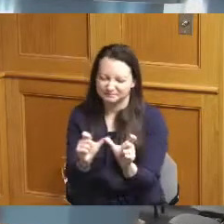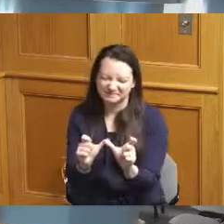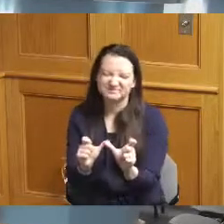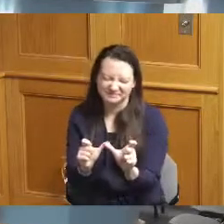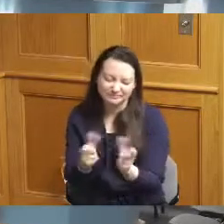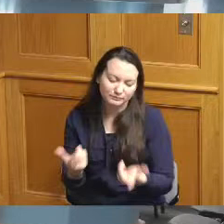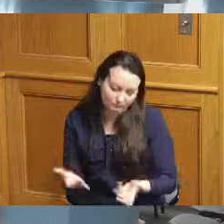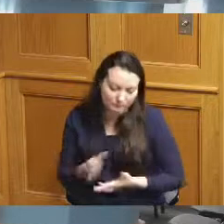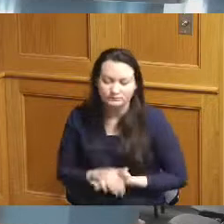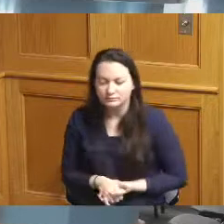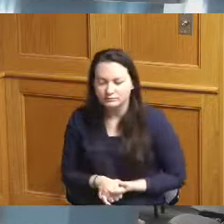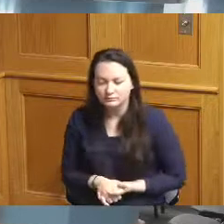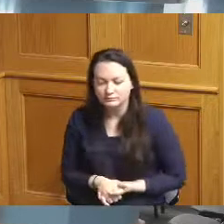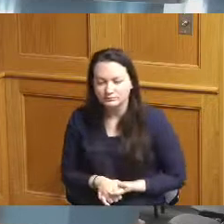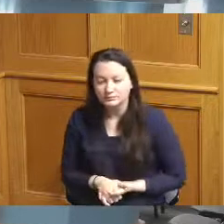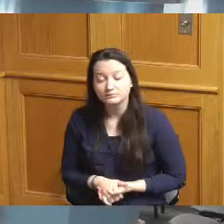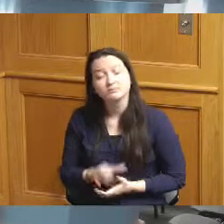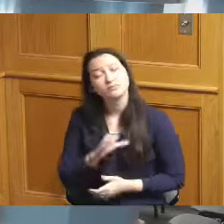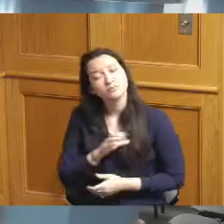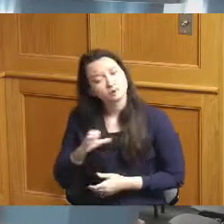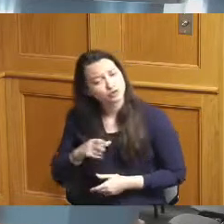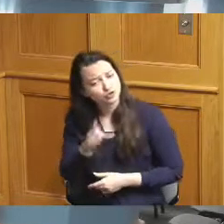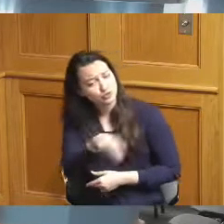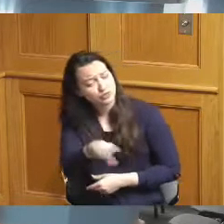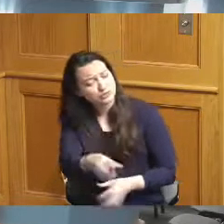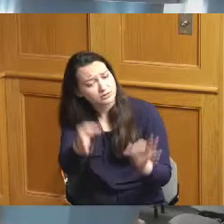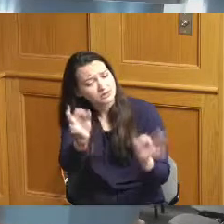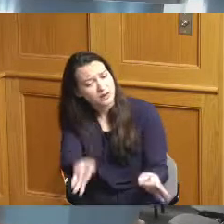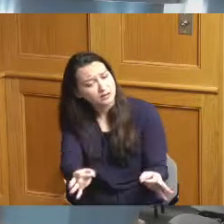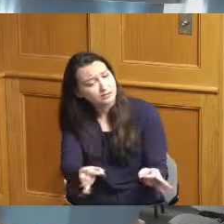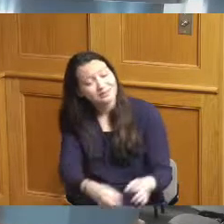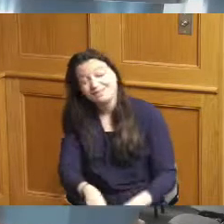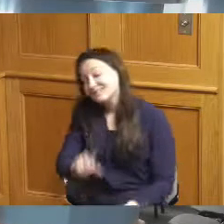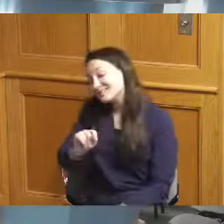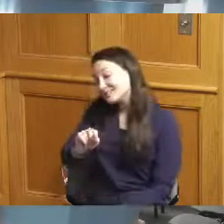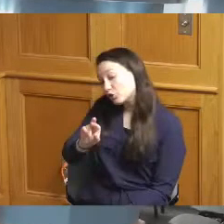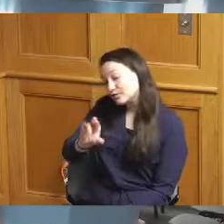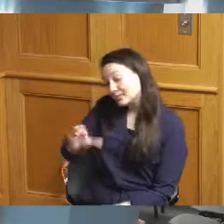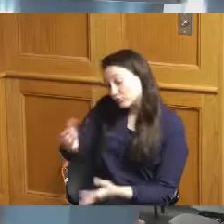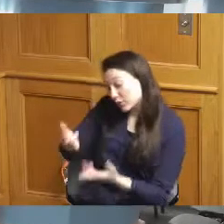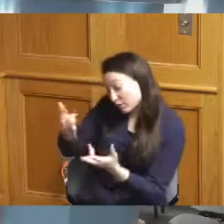agreement so as Commissioners you can choose to go with the TRC recommendation you can choose to